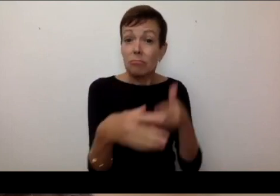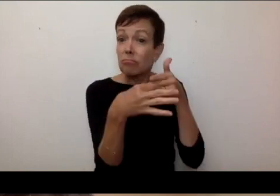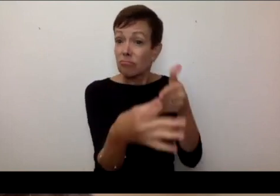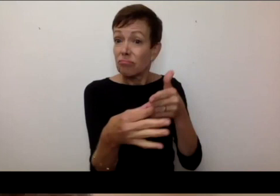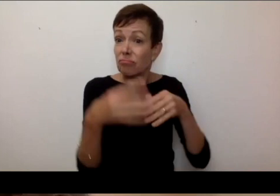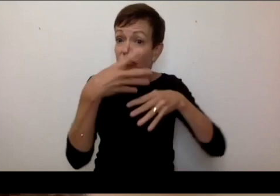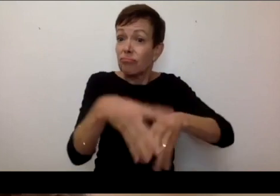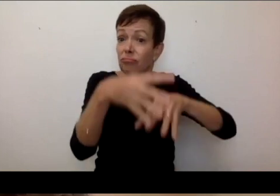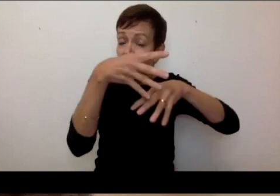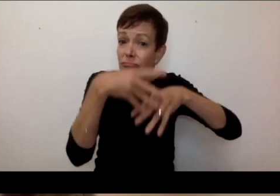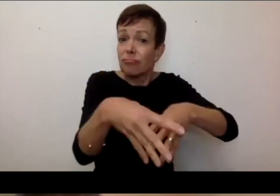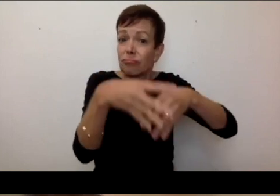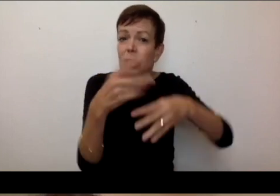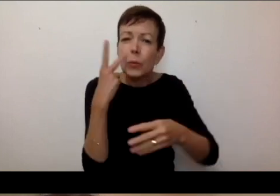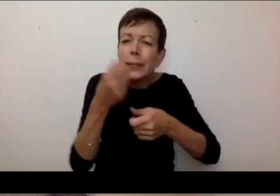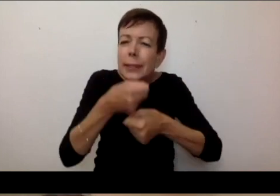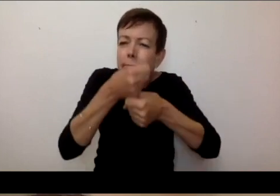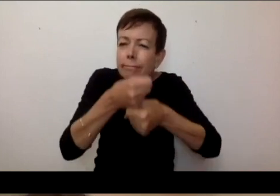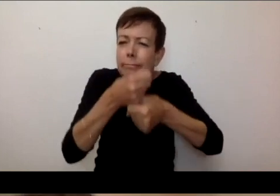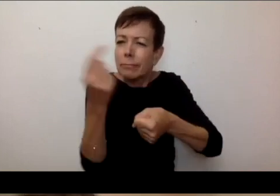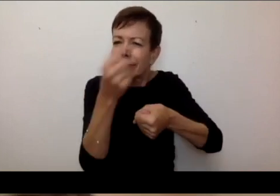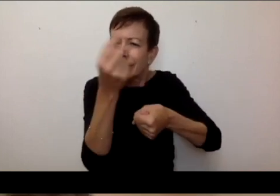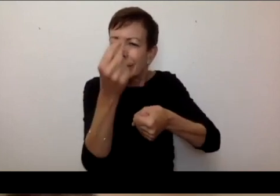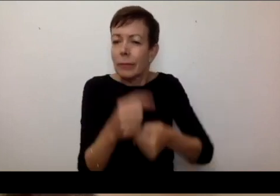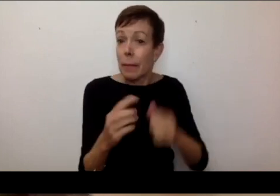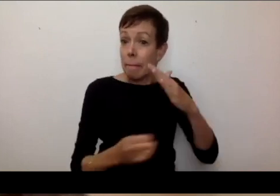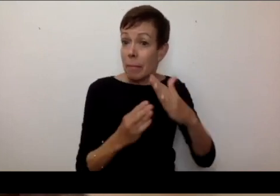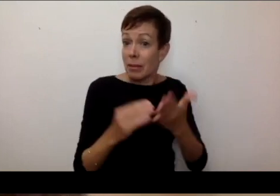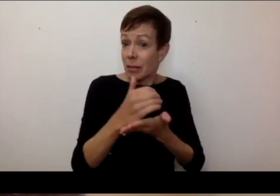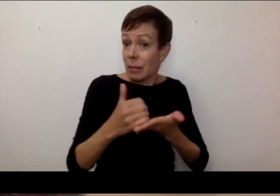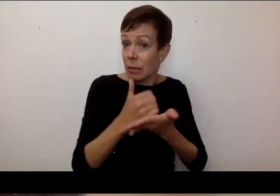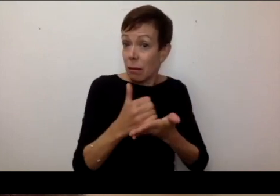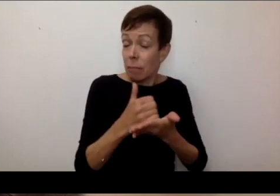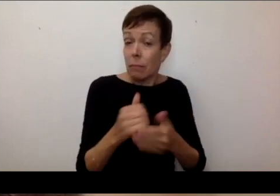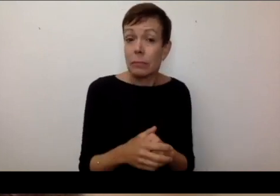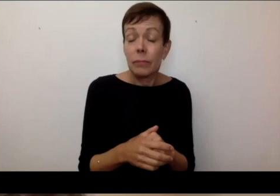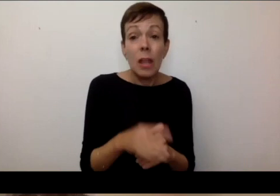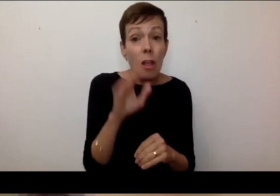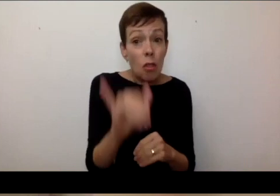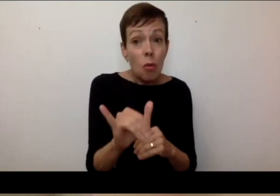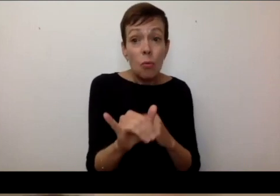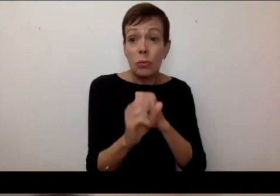income and full employment these campaigns were indivisible